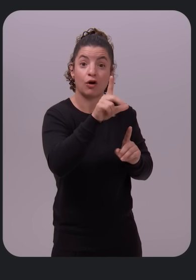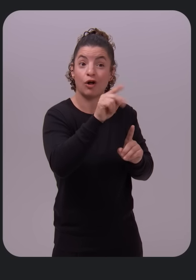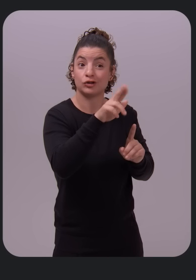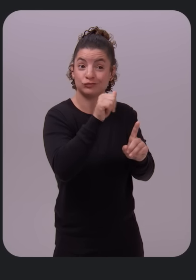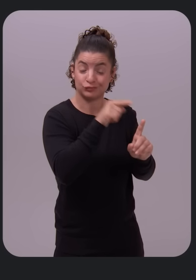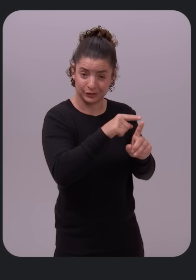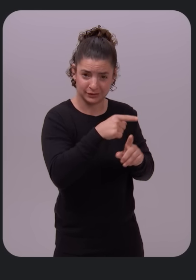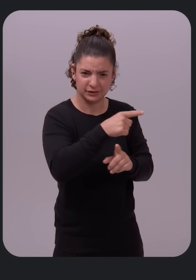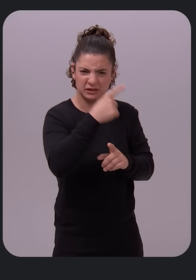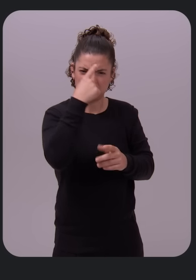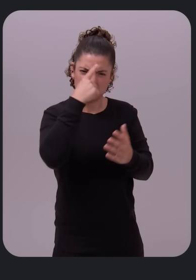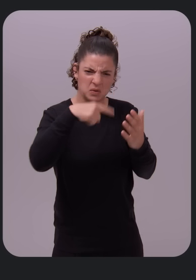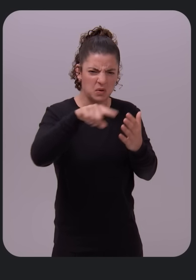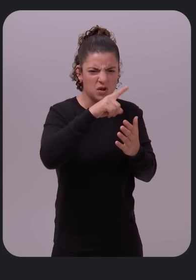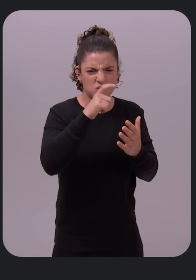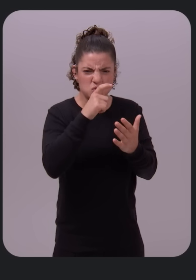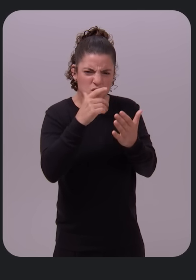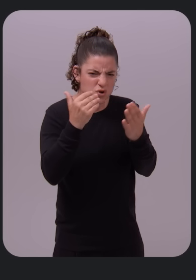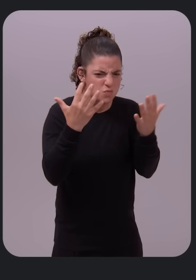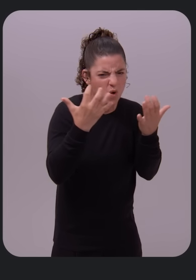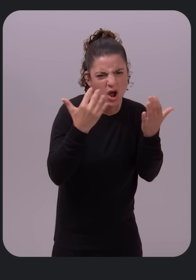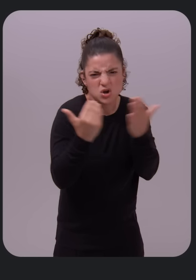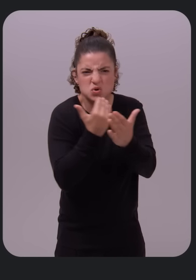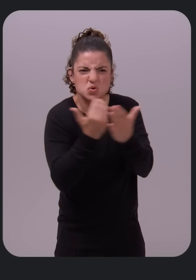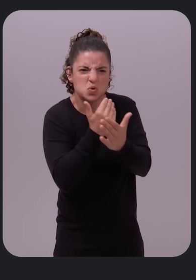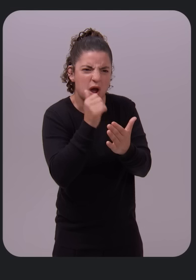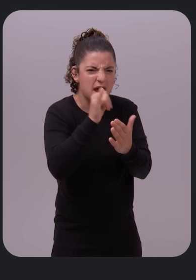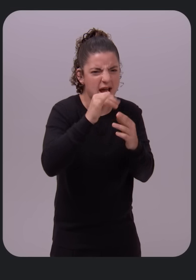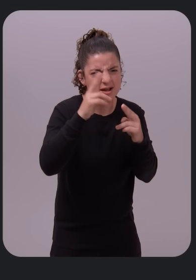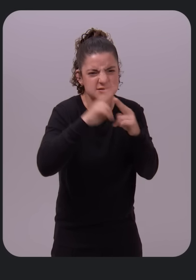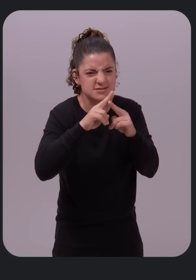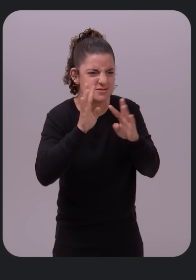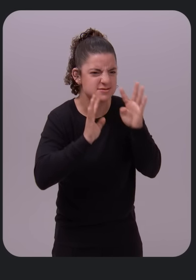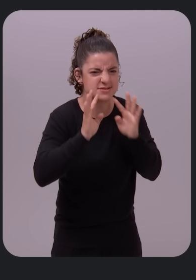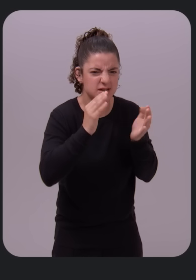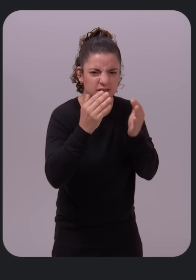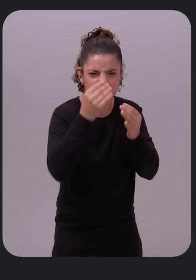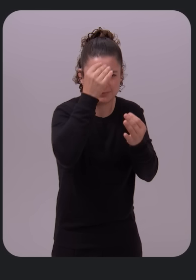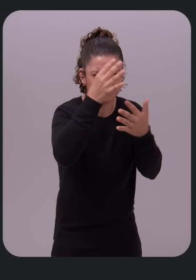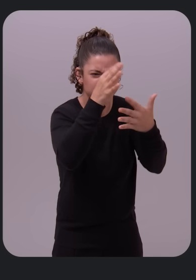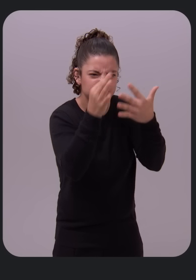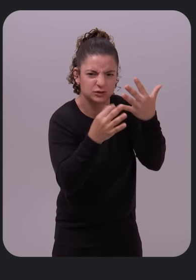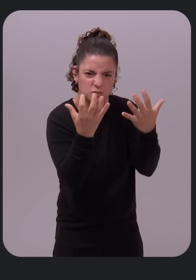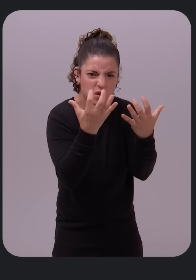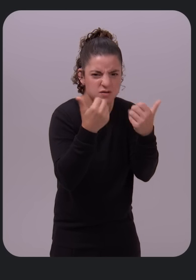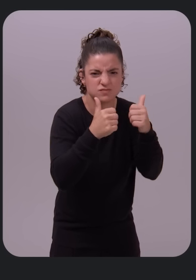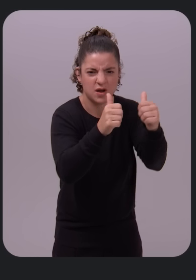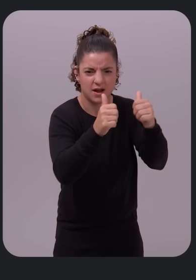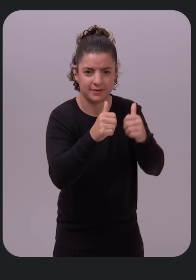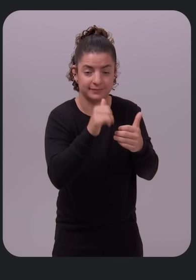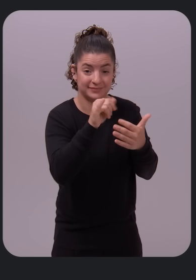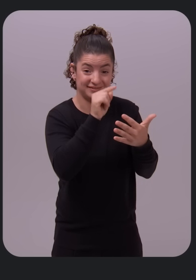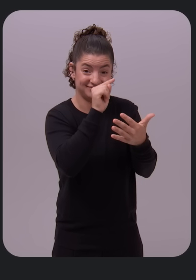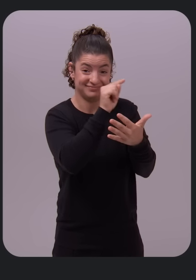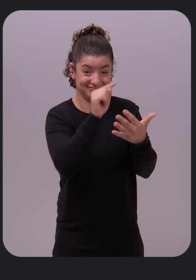It's for the trailblazers, the pioneers, those of you who want cutting-edge AI from Google.